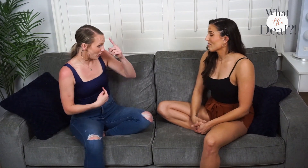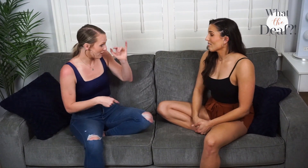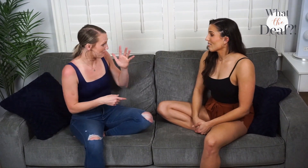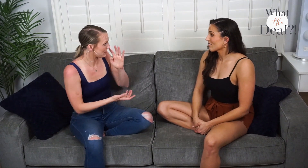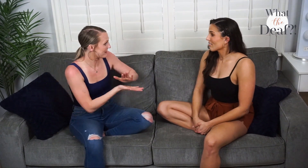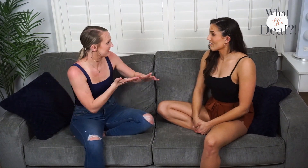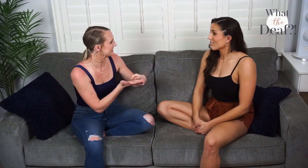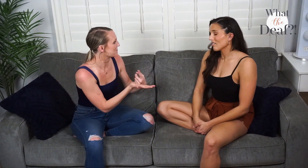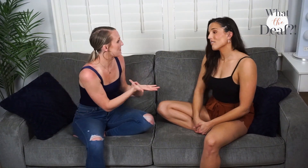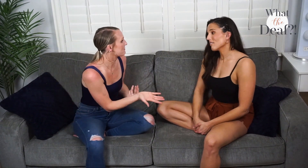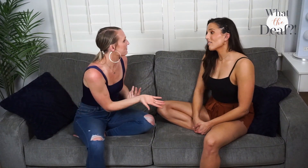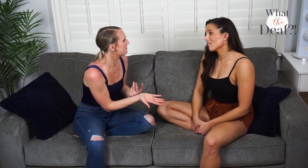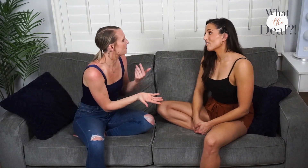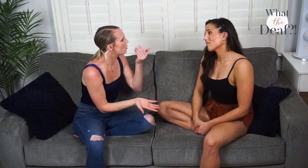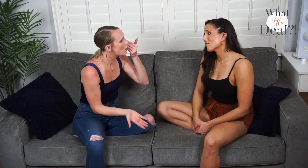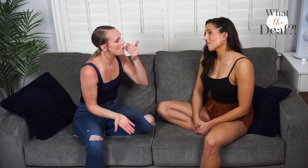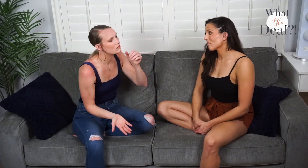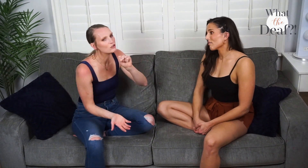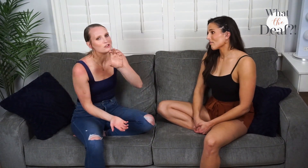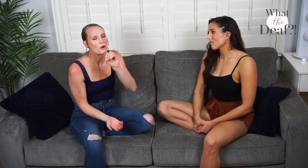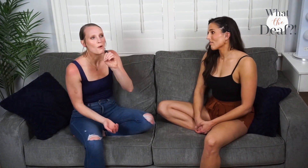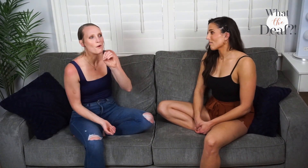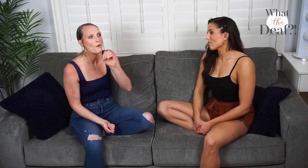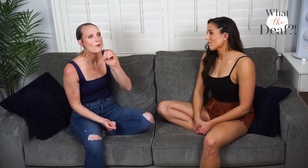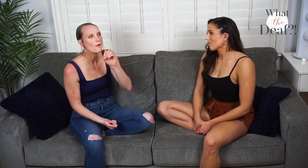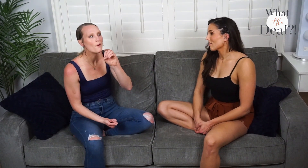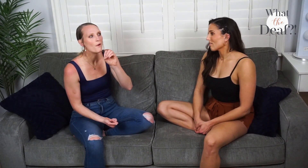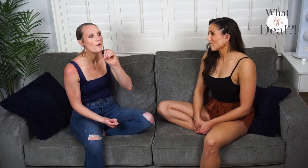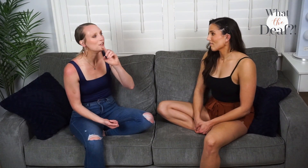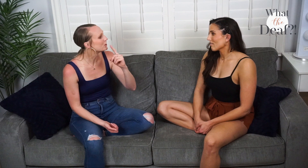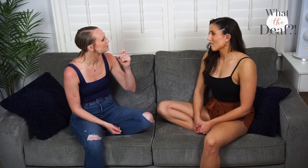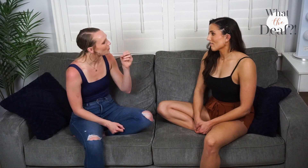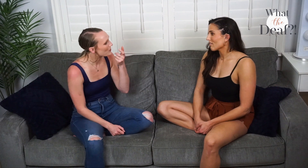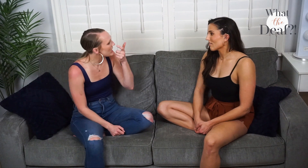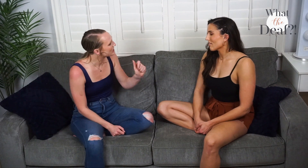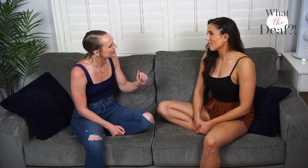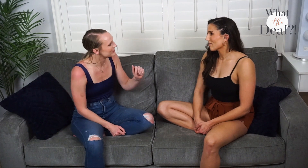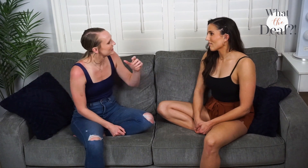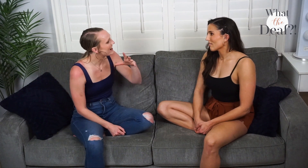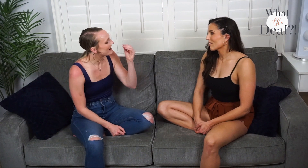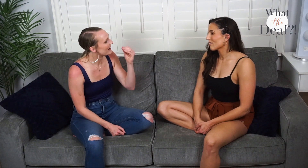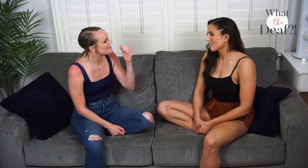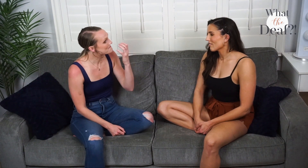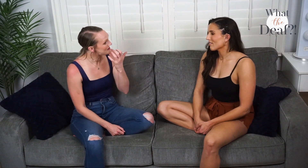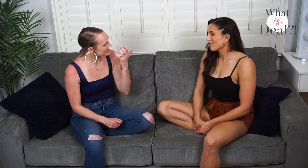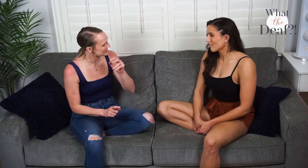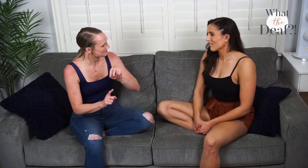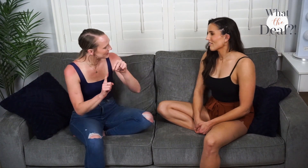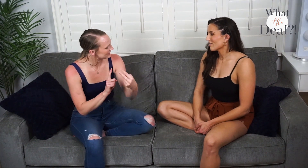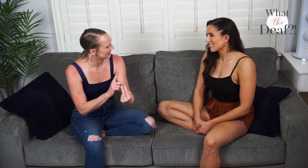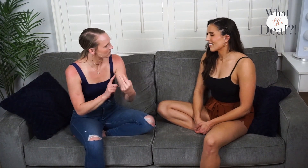And I personally think that would be nice sometimes, you know? So it's just so interesting and amazing